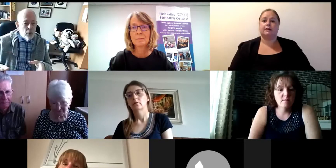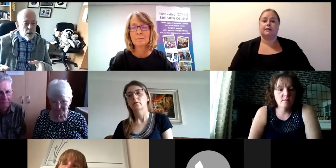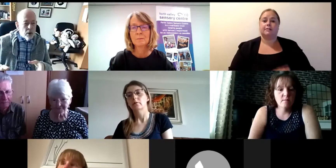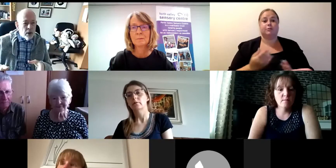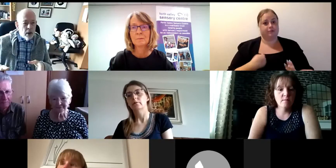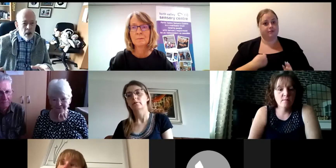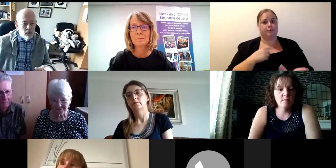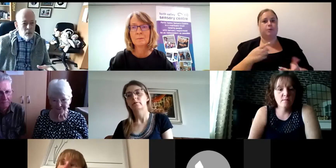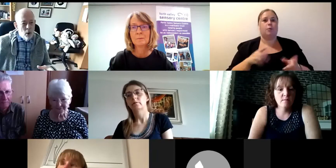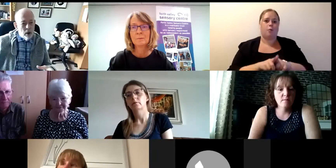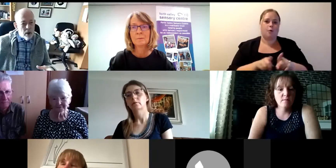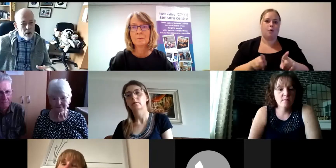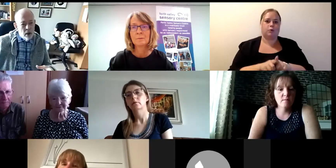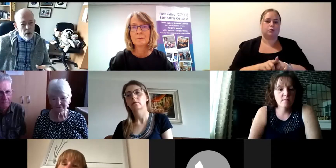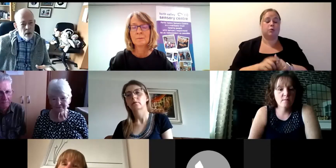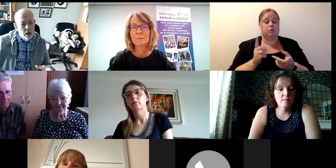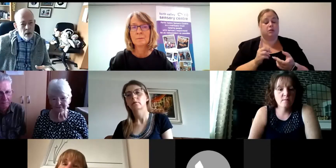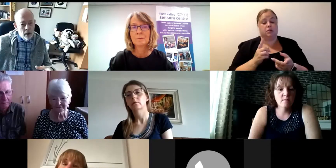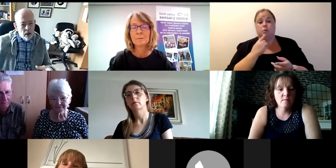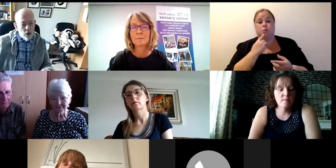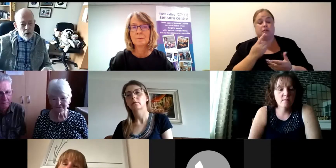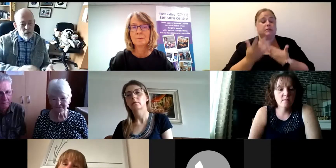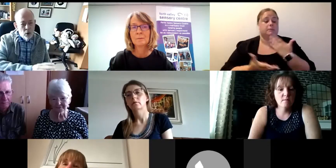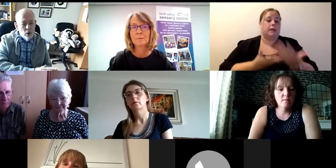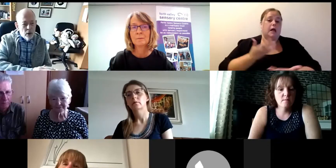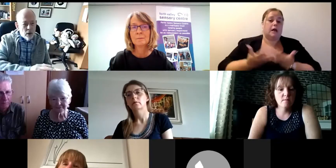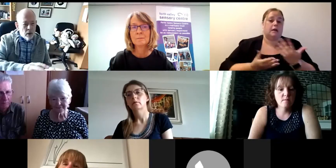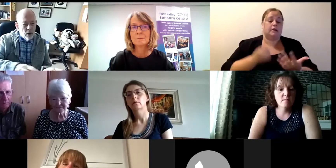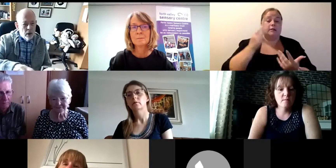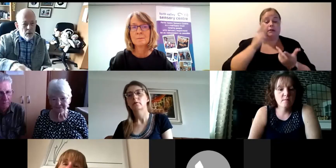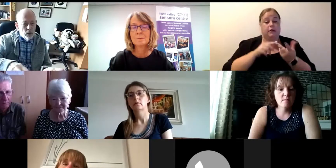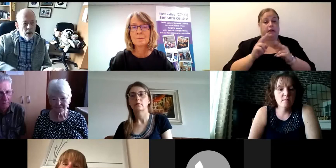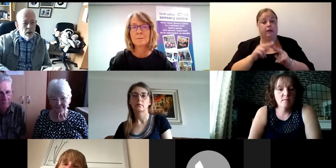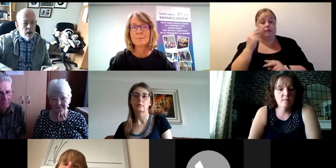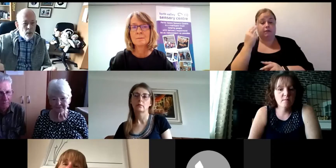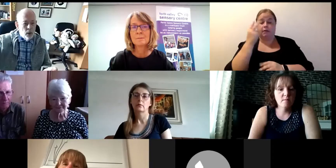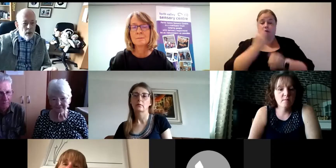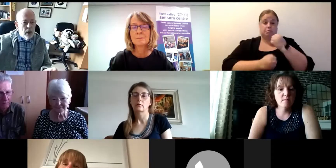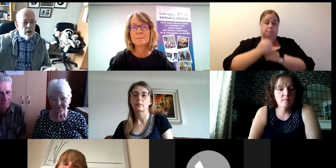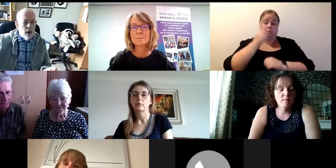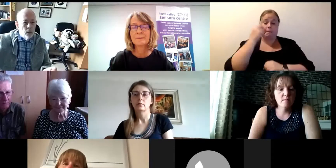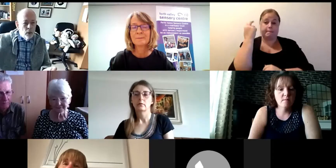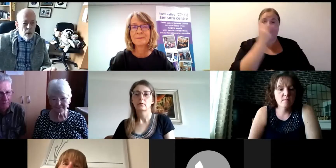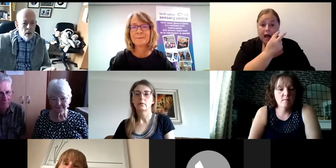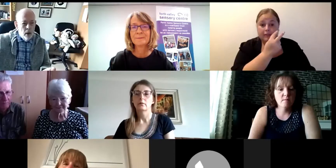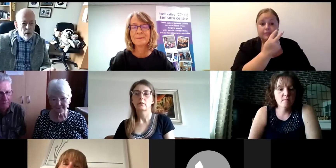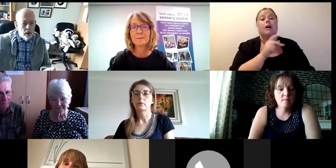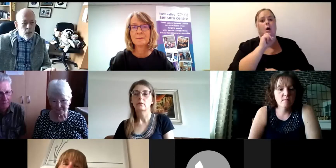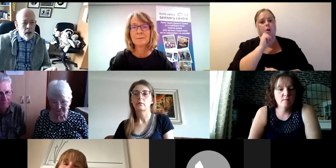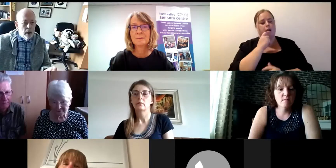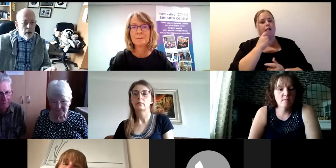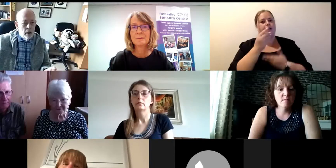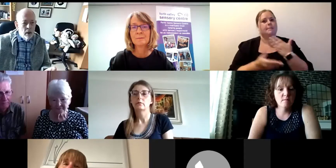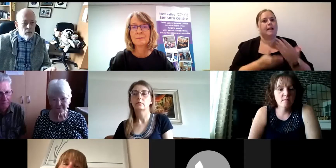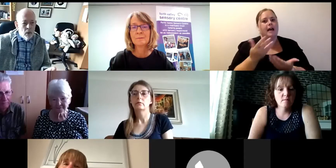your sight. I have a box and I usually have an orange and maybe a green apple and a red apple and a pear.